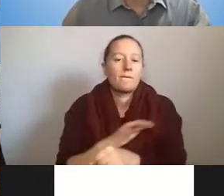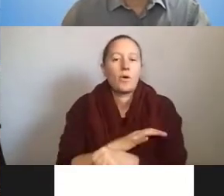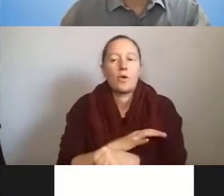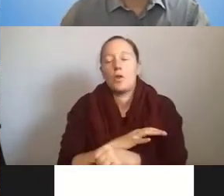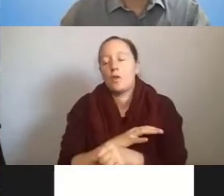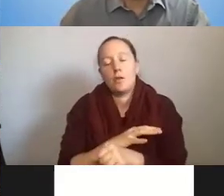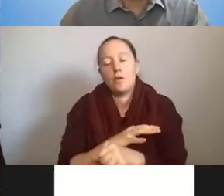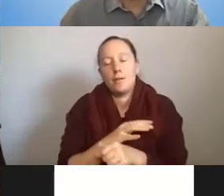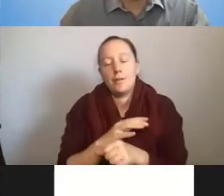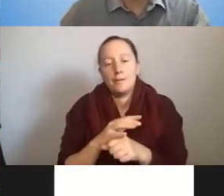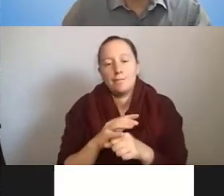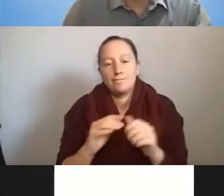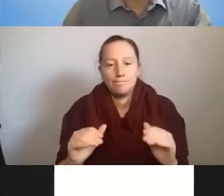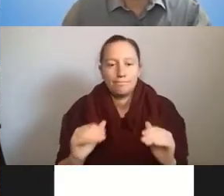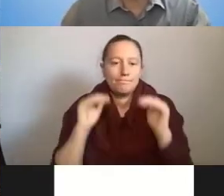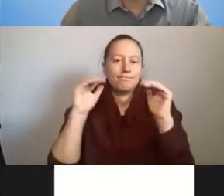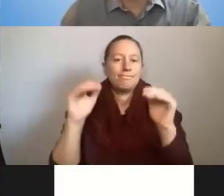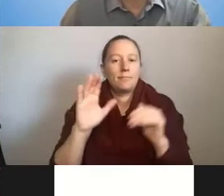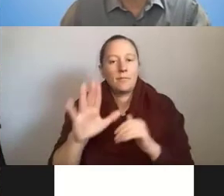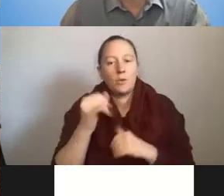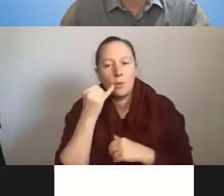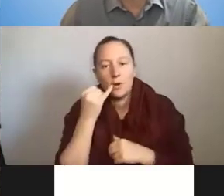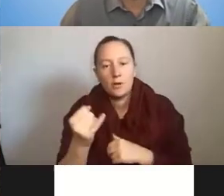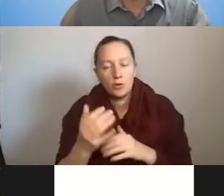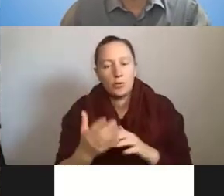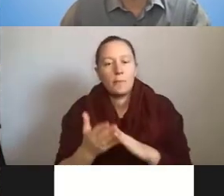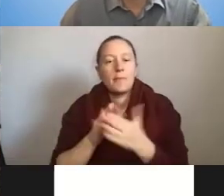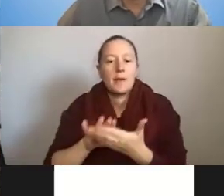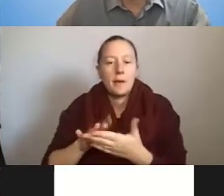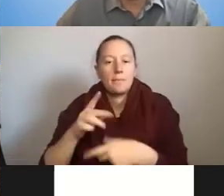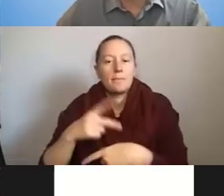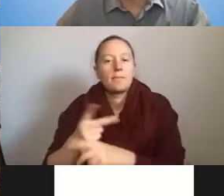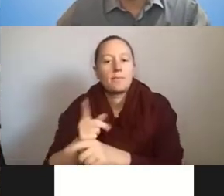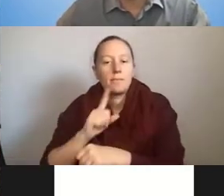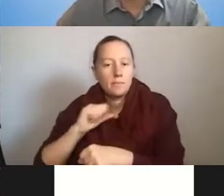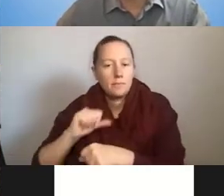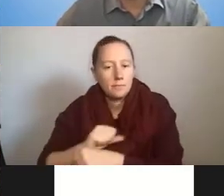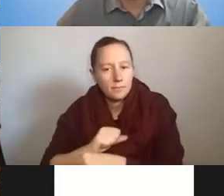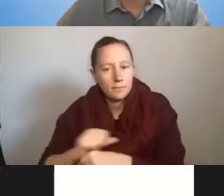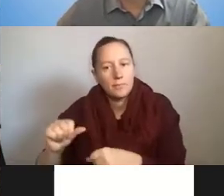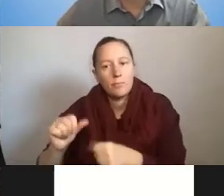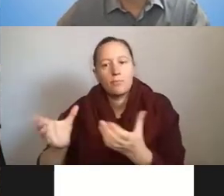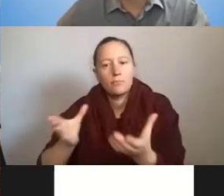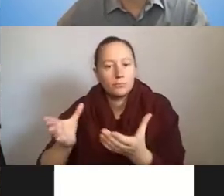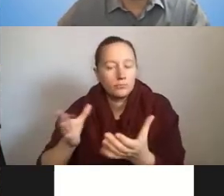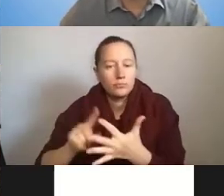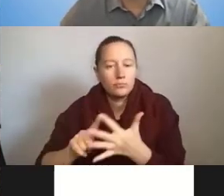so that it can eventually be converted into a product.